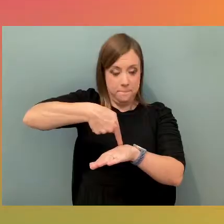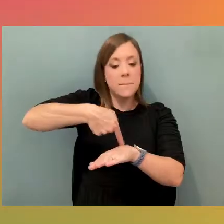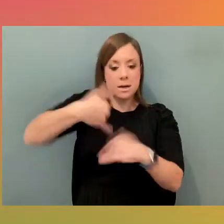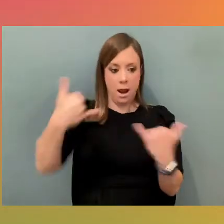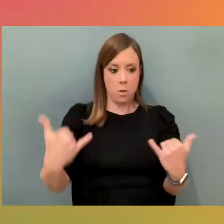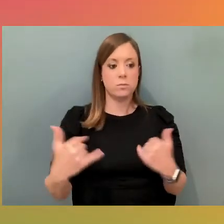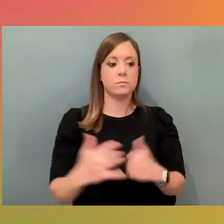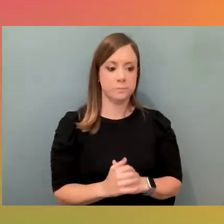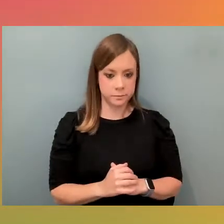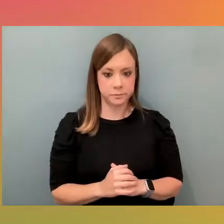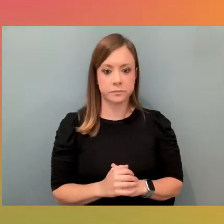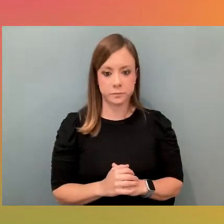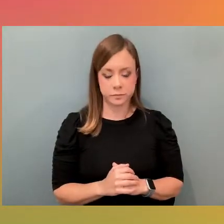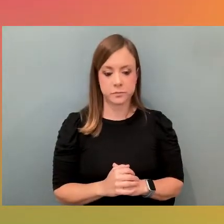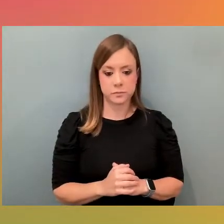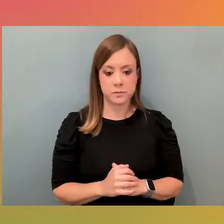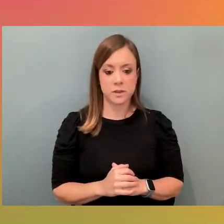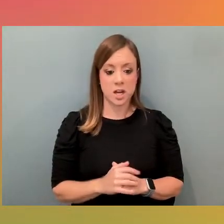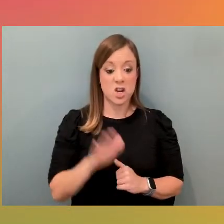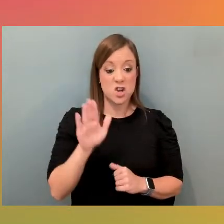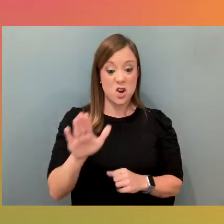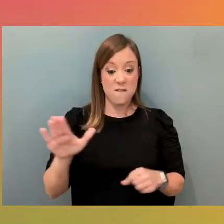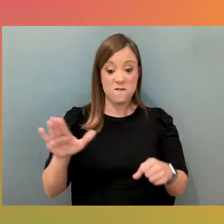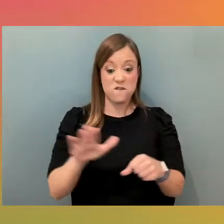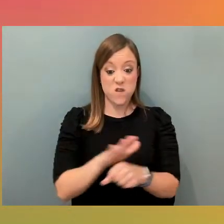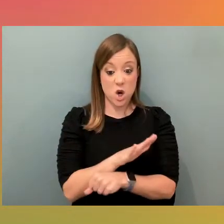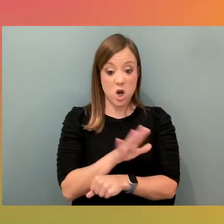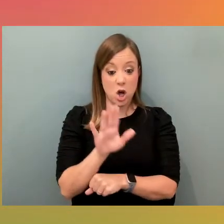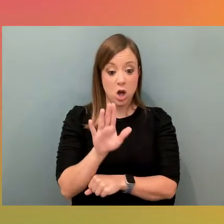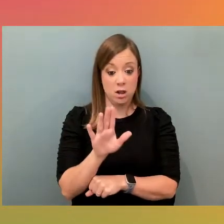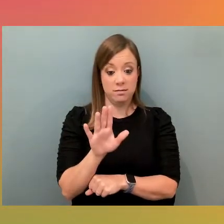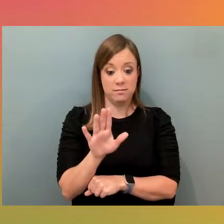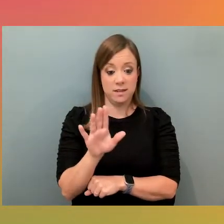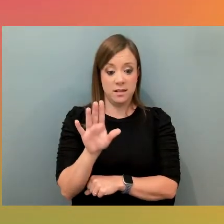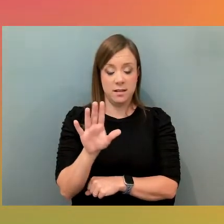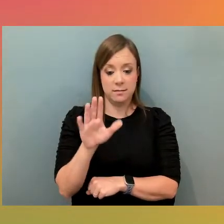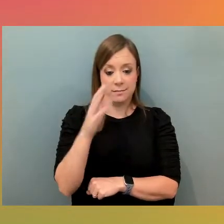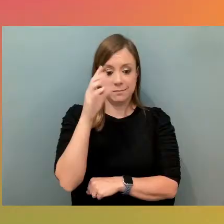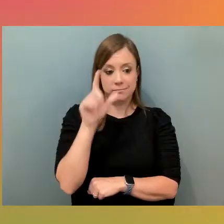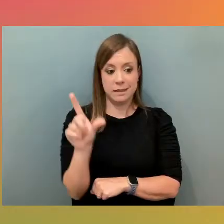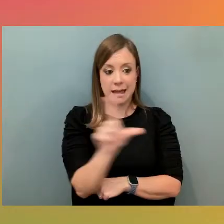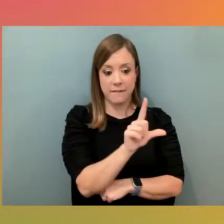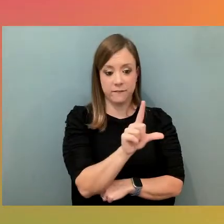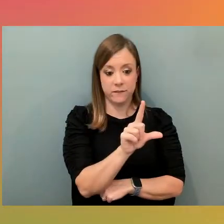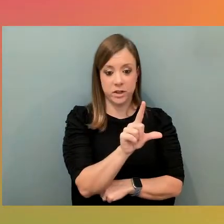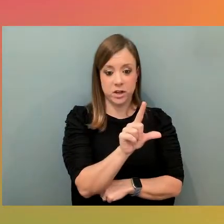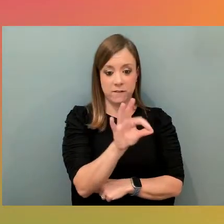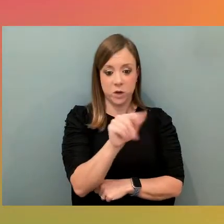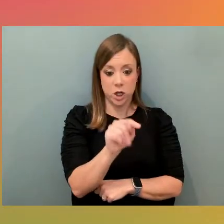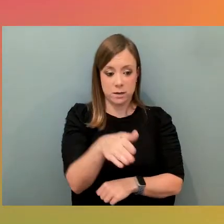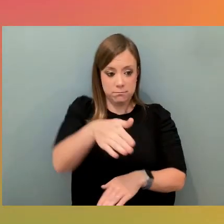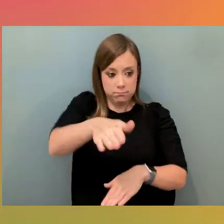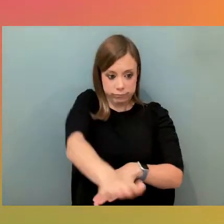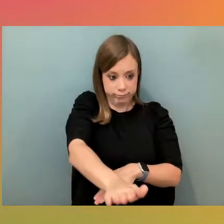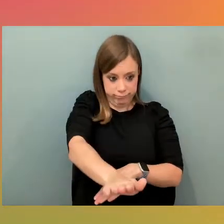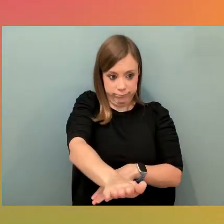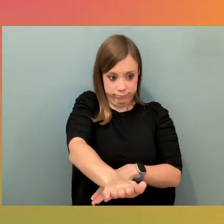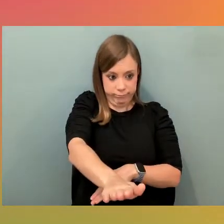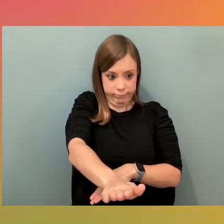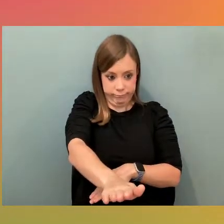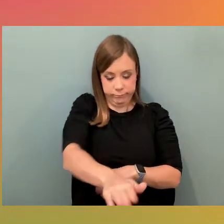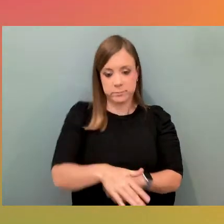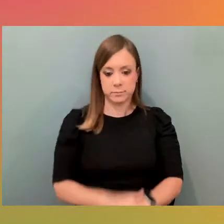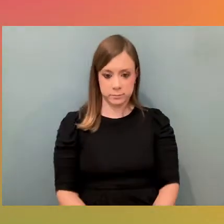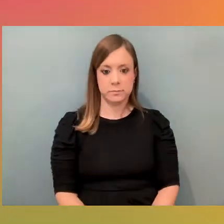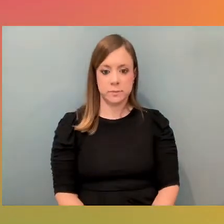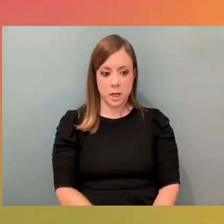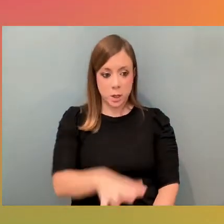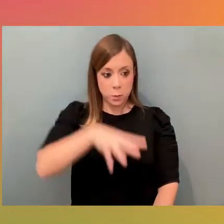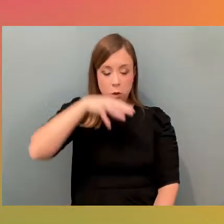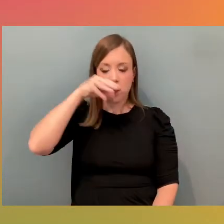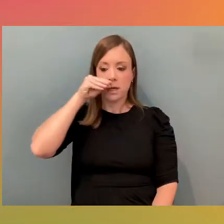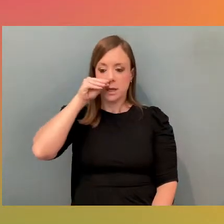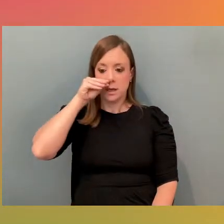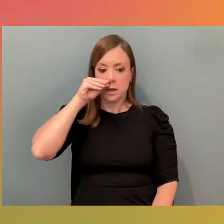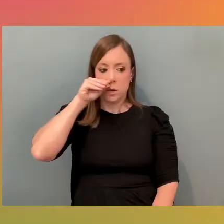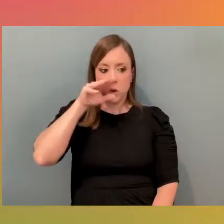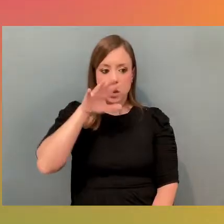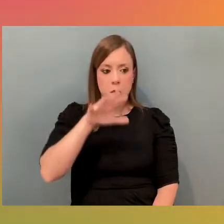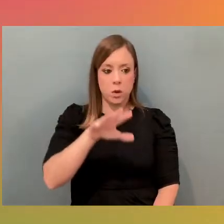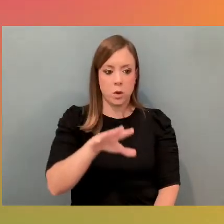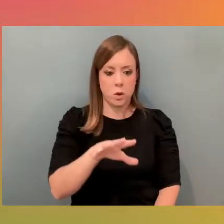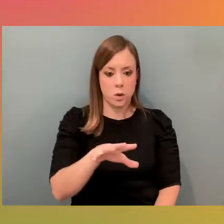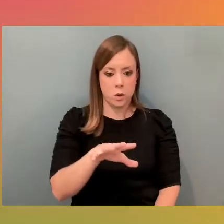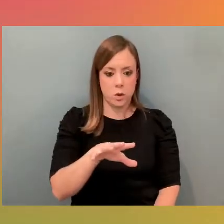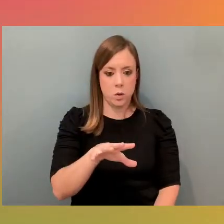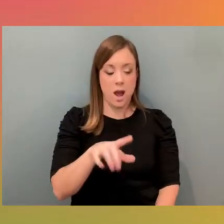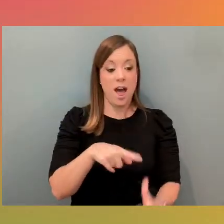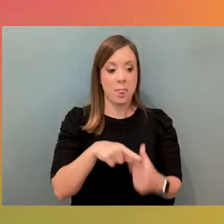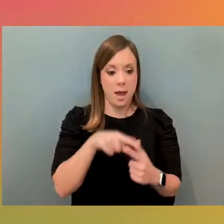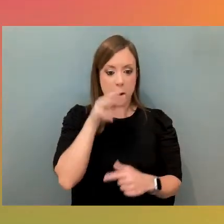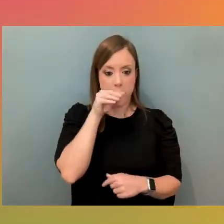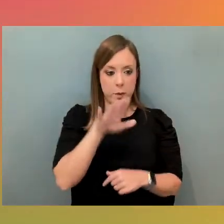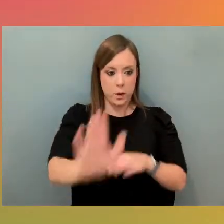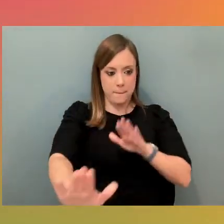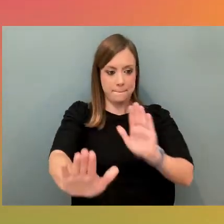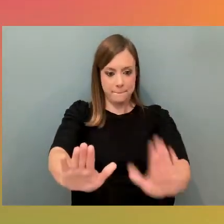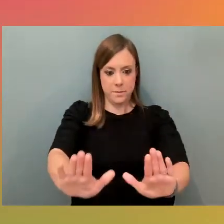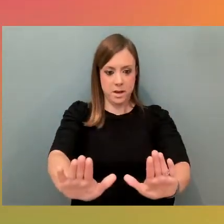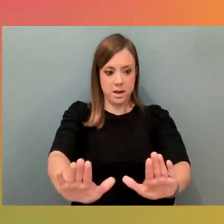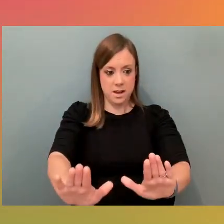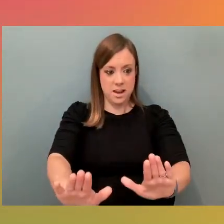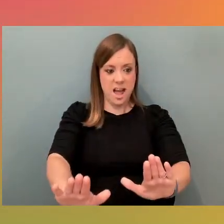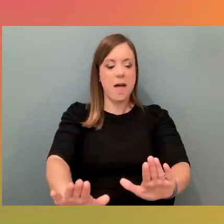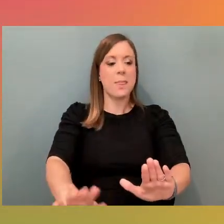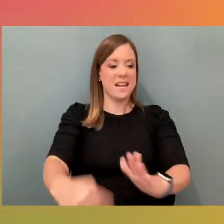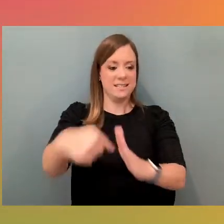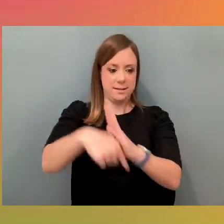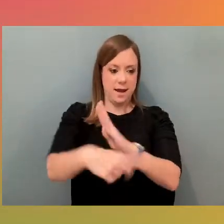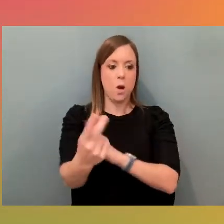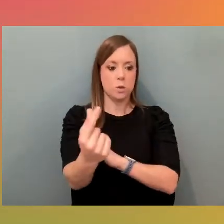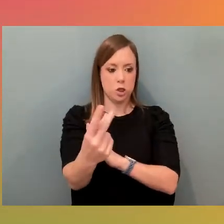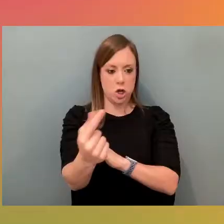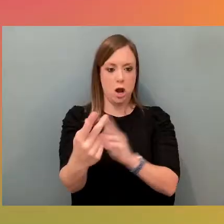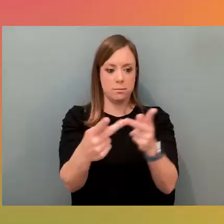WE WILL STAY HERE AND BREATH.